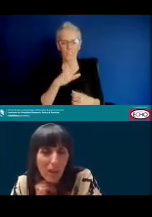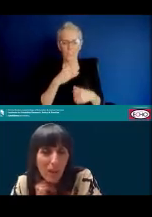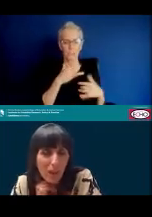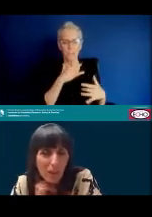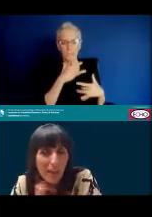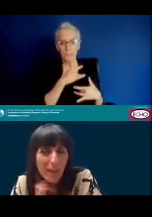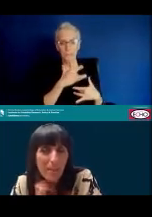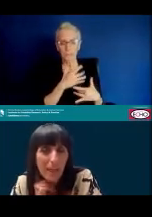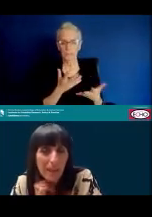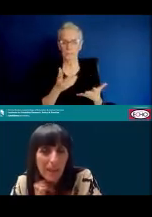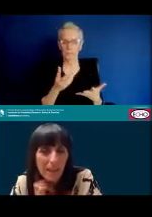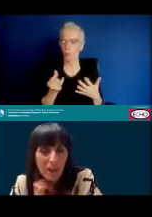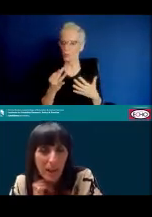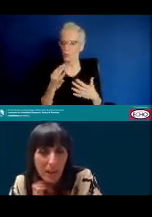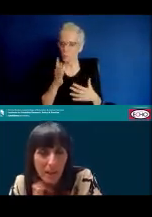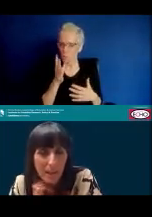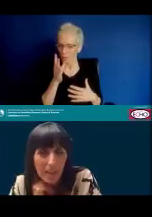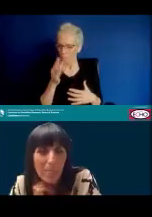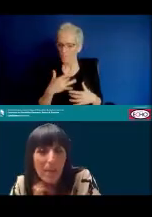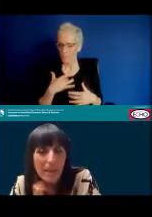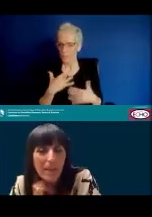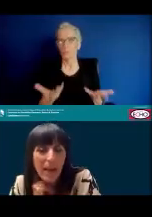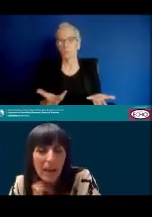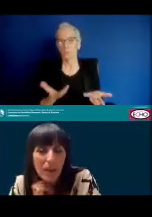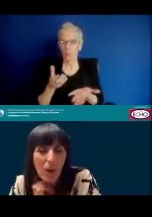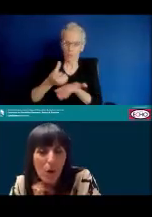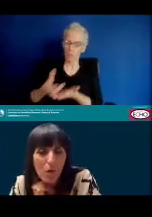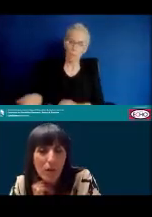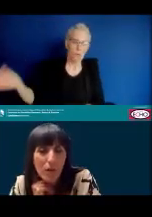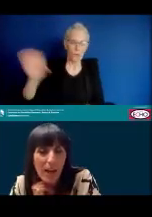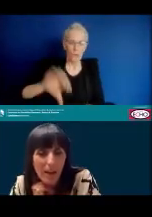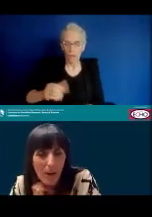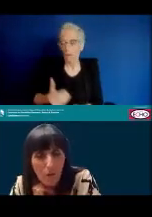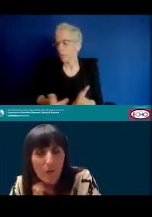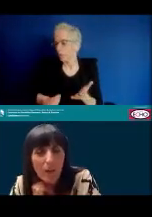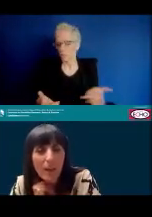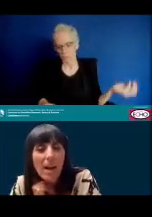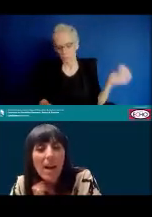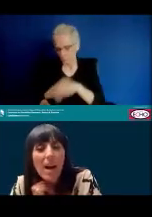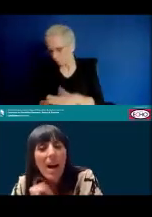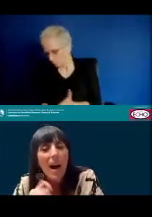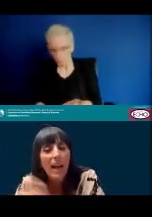frustrated because the child is dumping snacks over and over, I